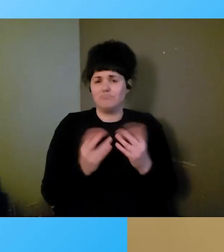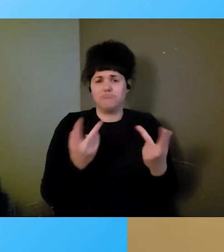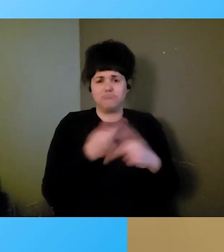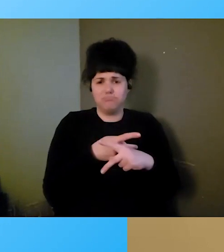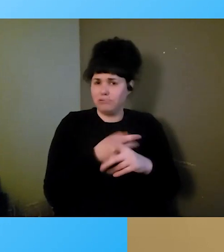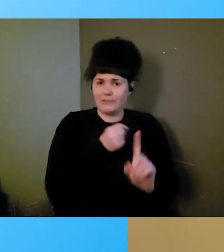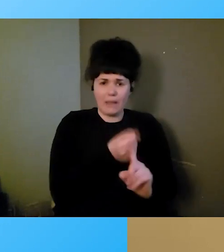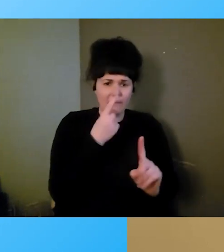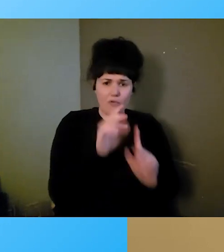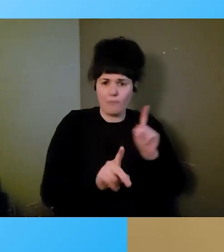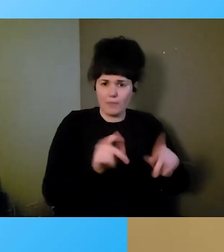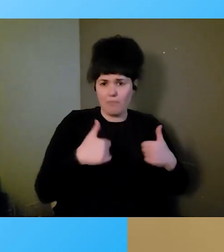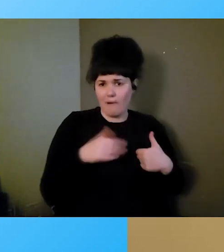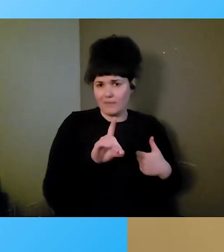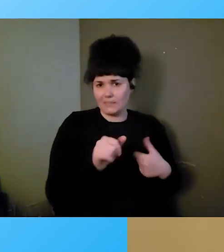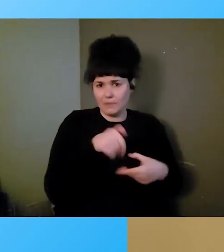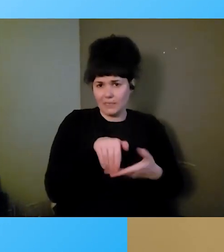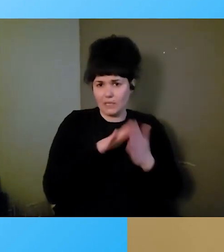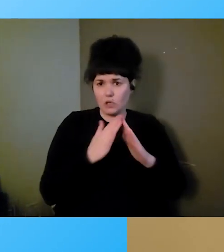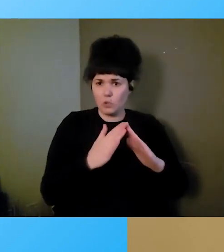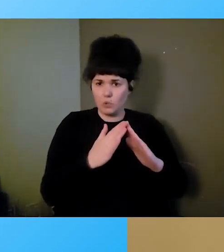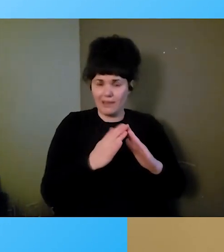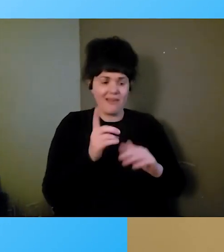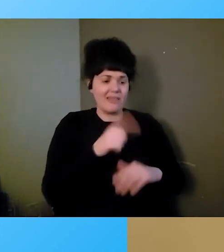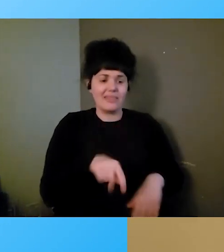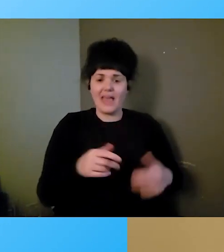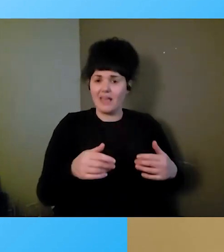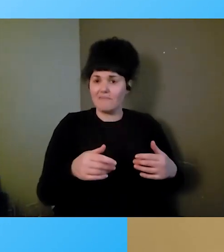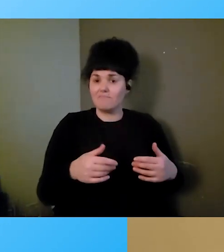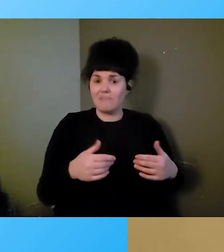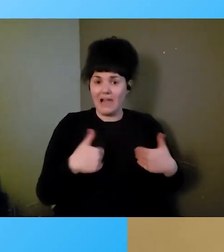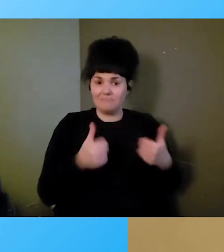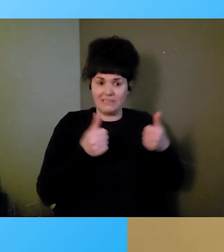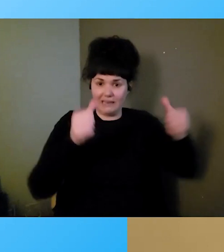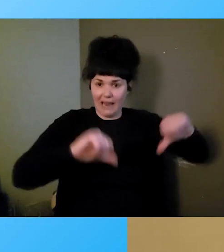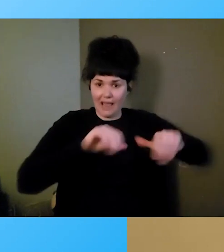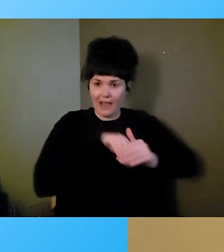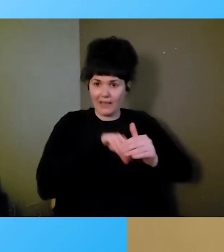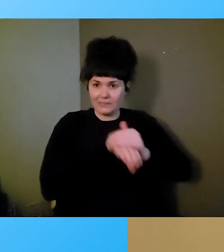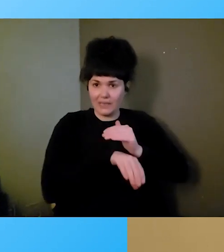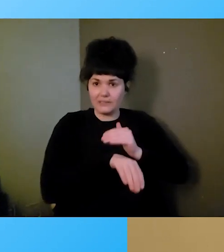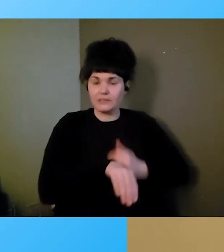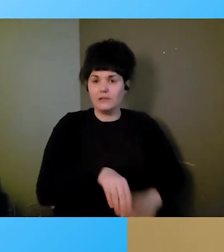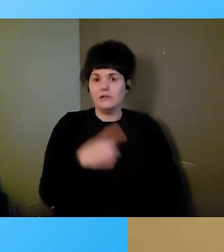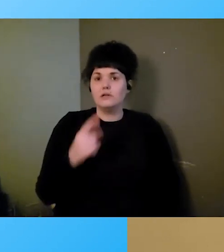community who have been denied access to the personal